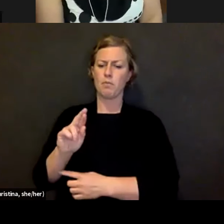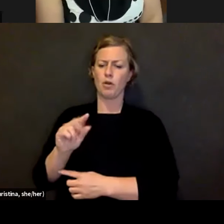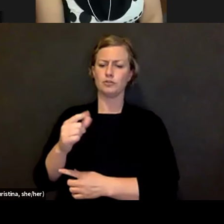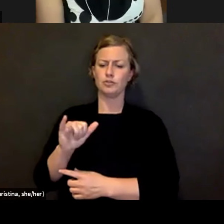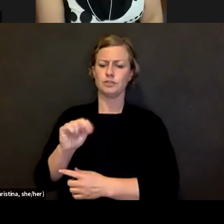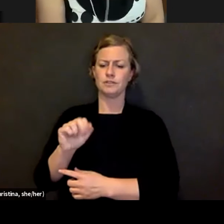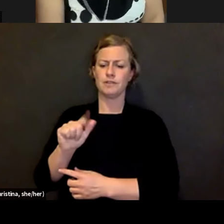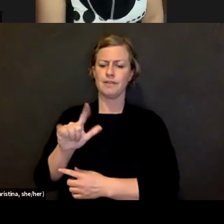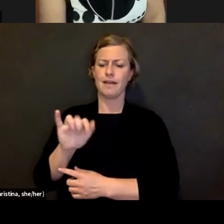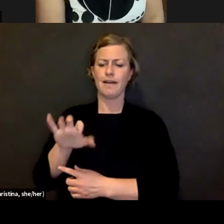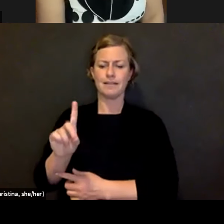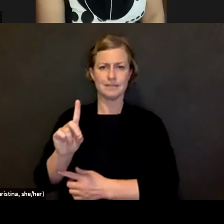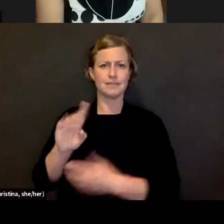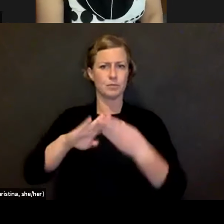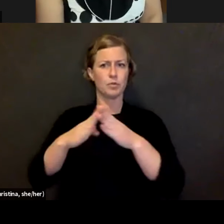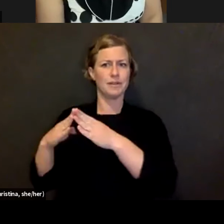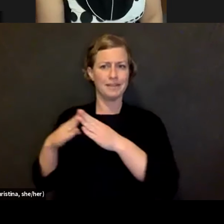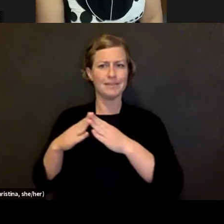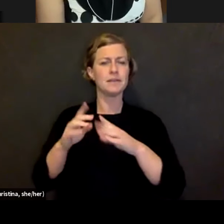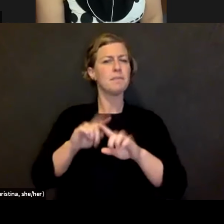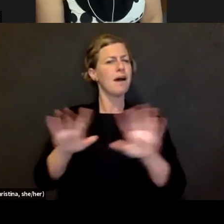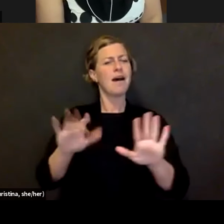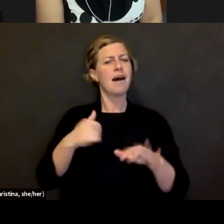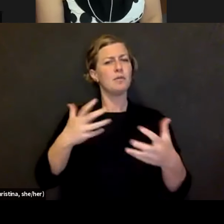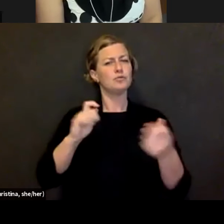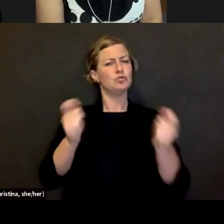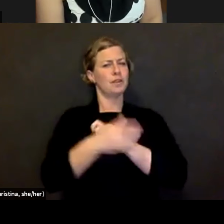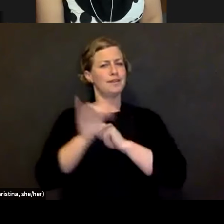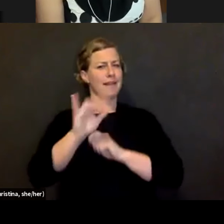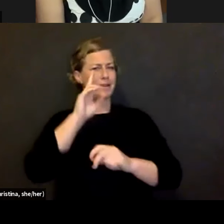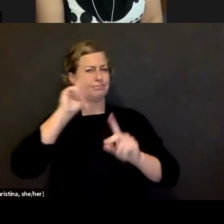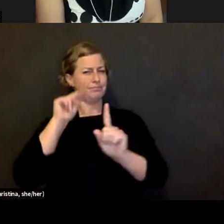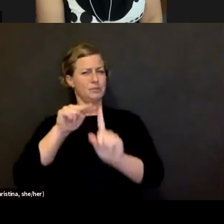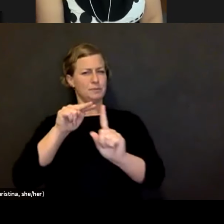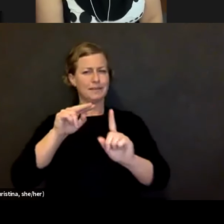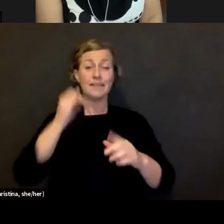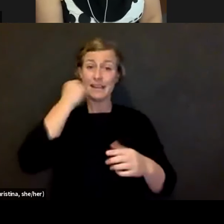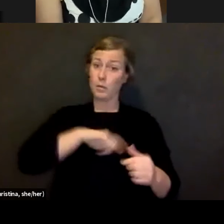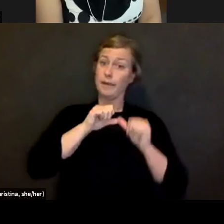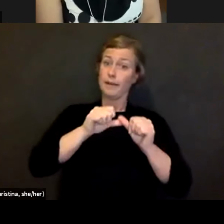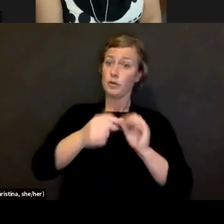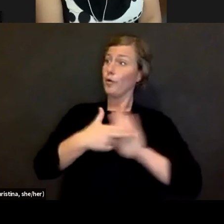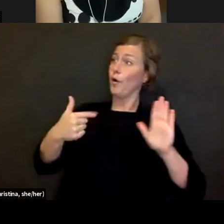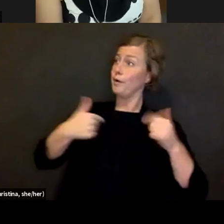I do a lot of work with trying to join the communities that are often times called marginalized communities but my biggest